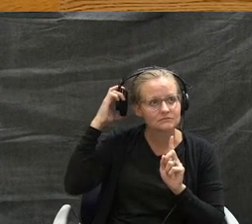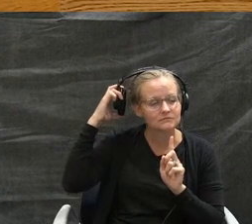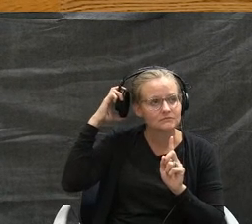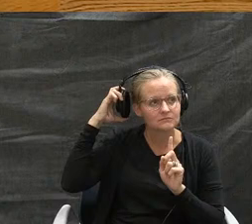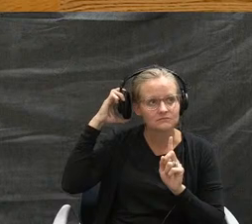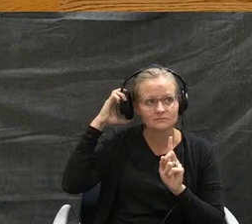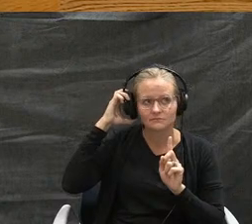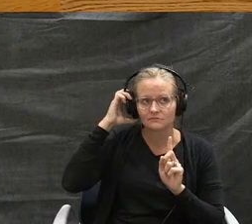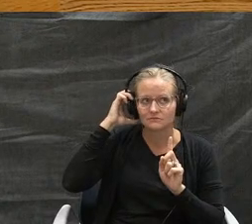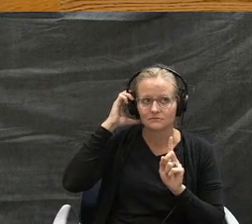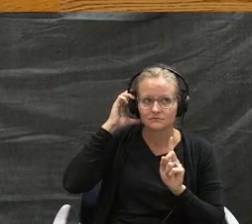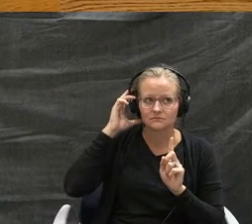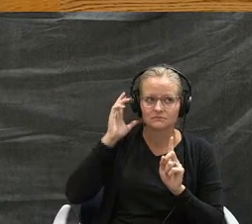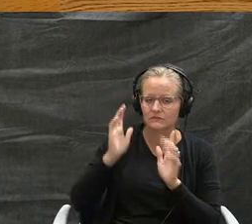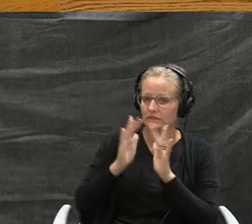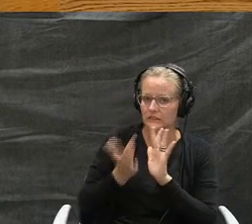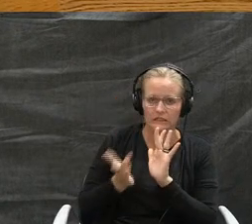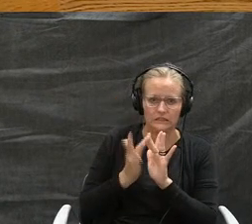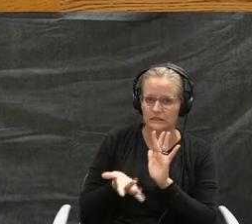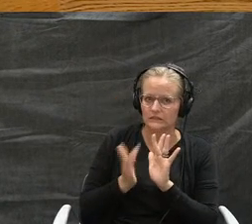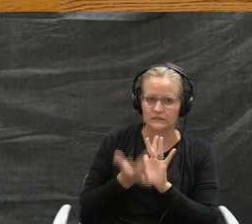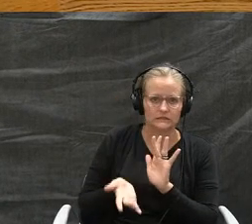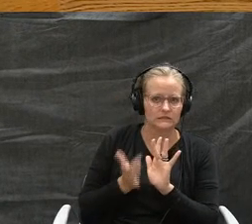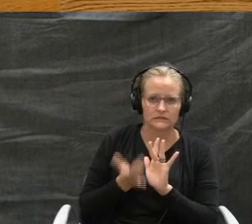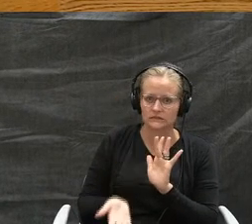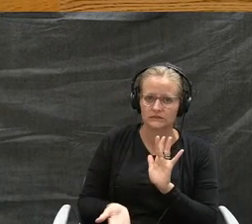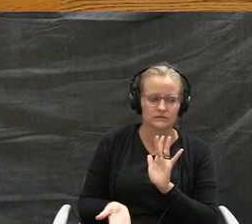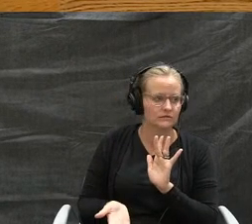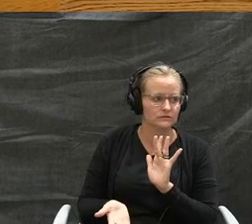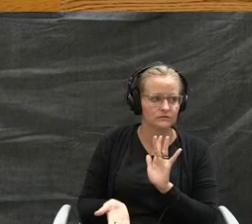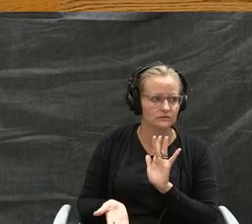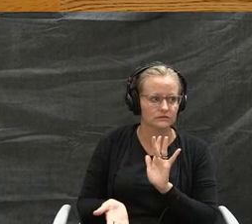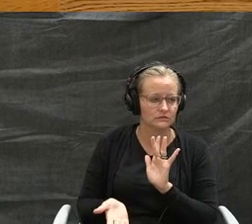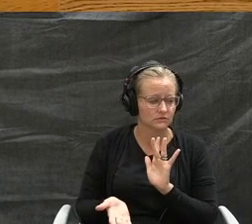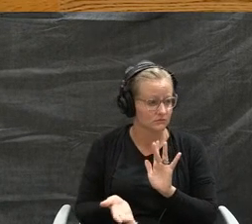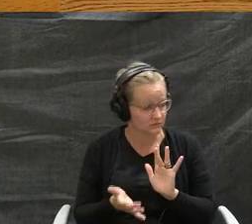all students. I. Regardless, at.